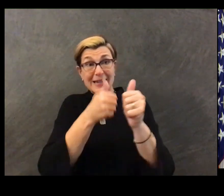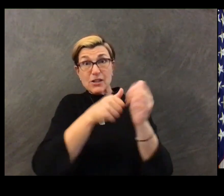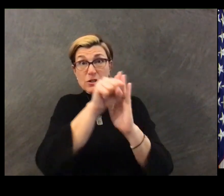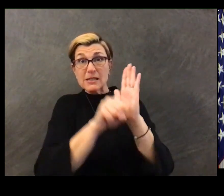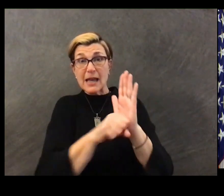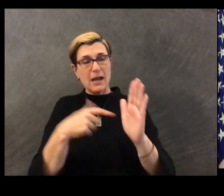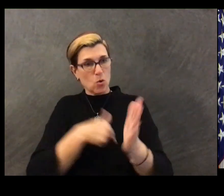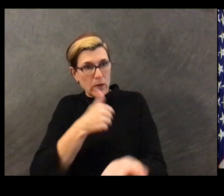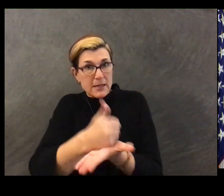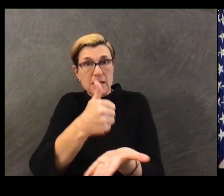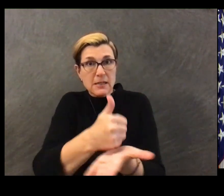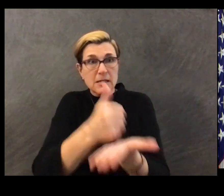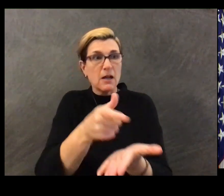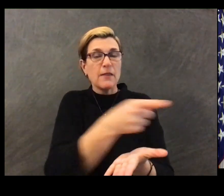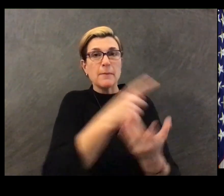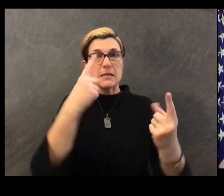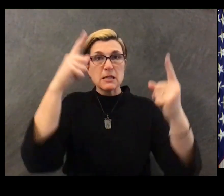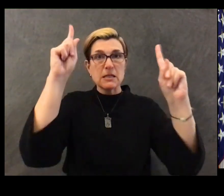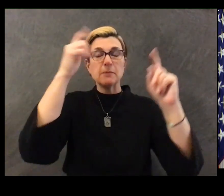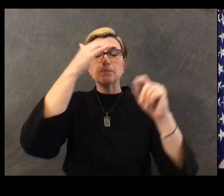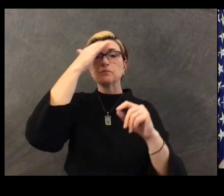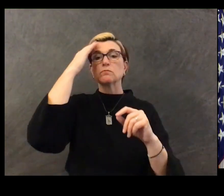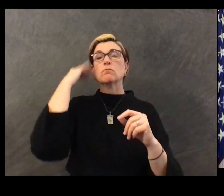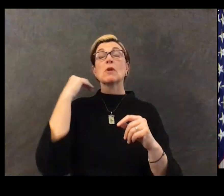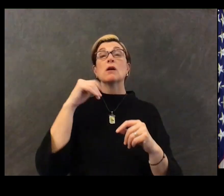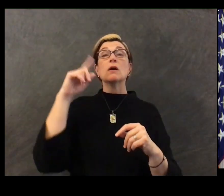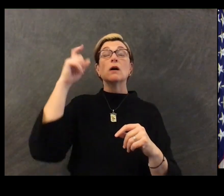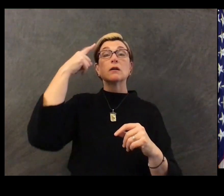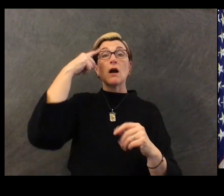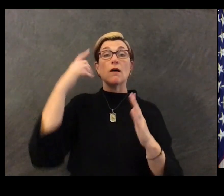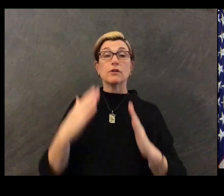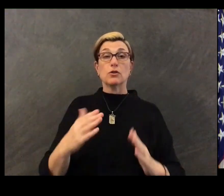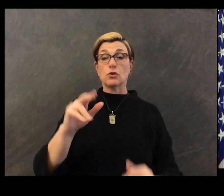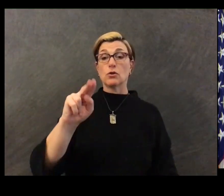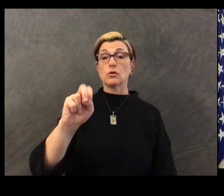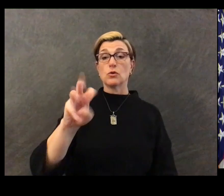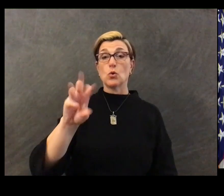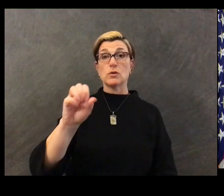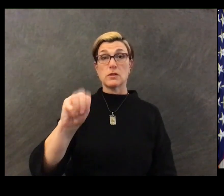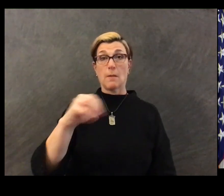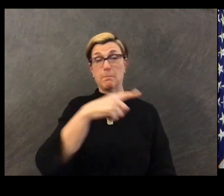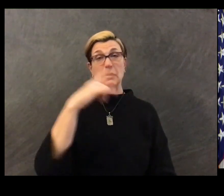I spoke earlier today with governor Newsom California and that was all about